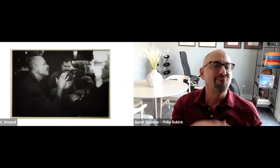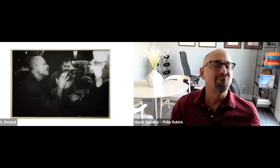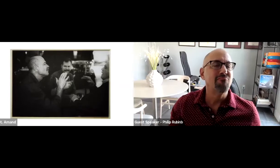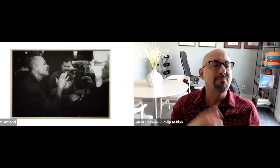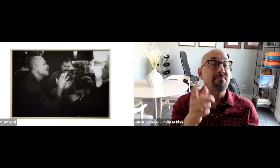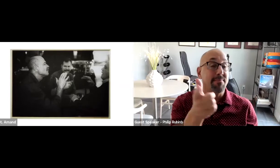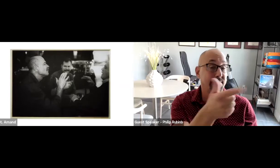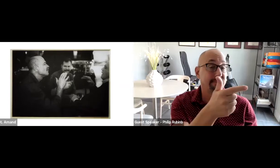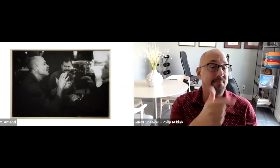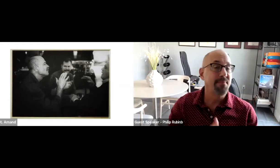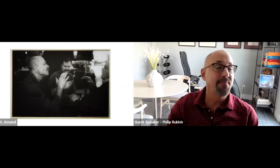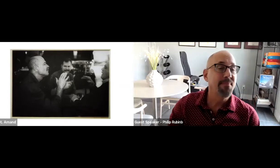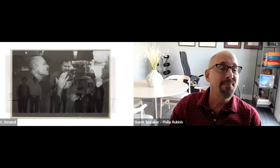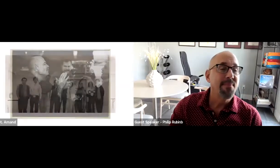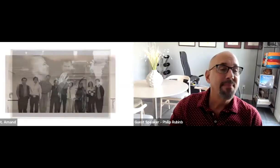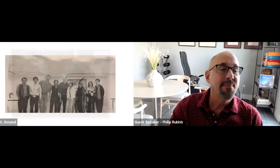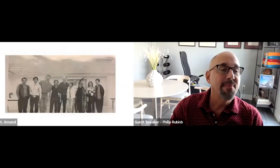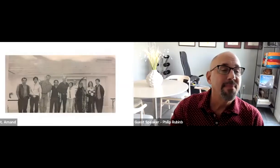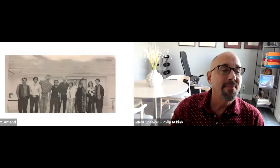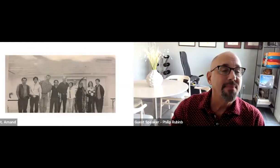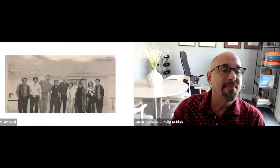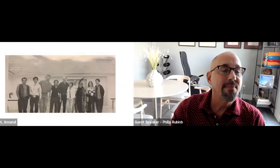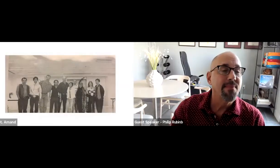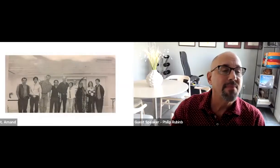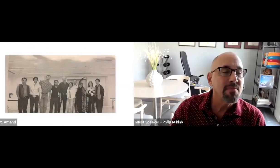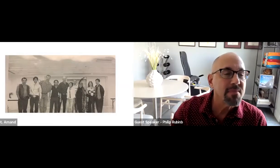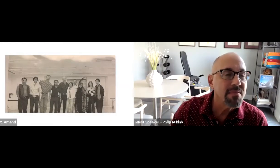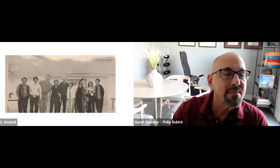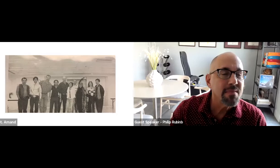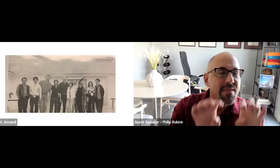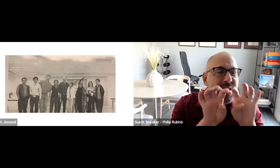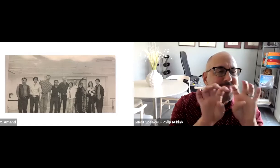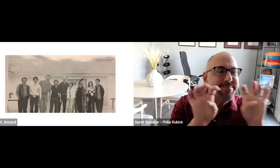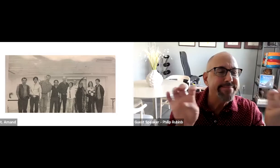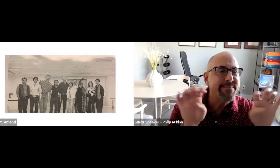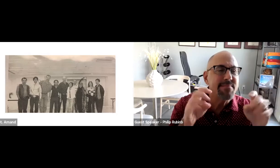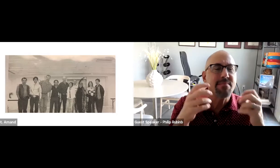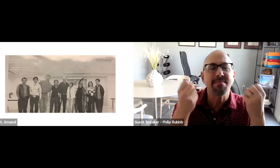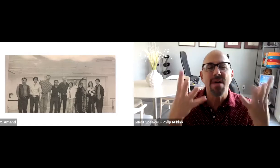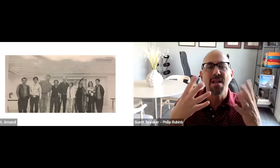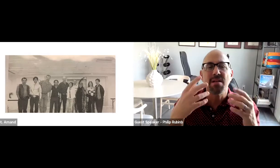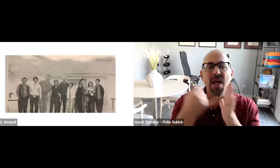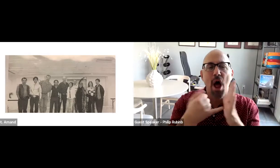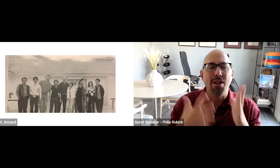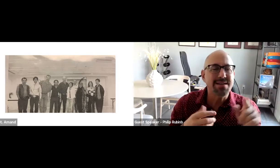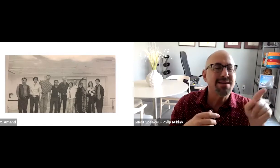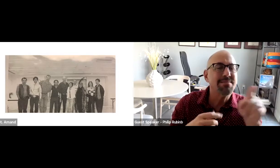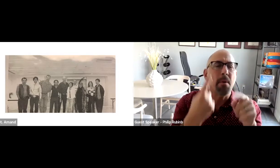and Guy loved mentoring and supporting folks. And yep, next. Our next slide, please. Oh.